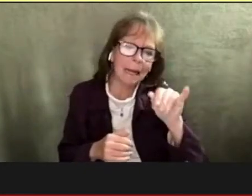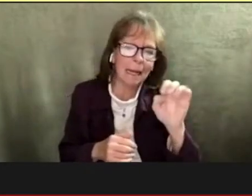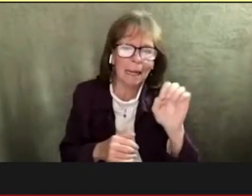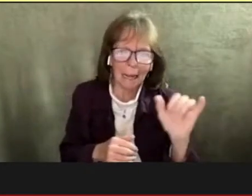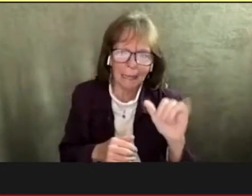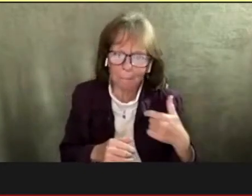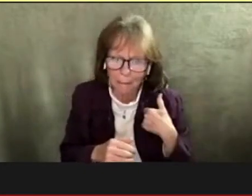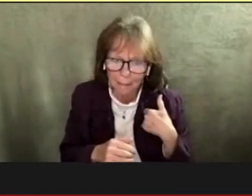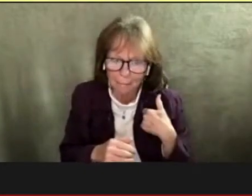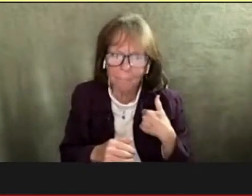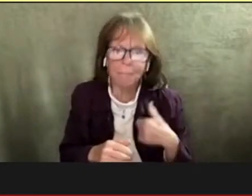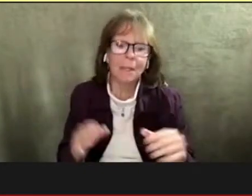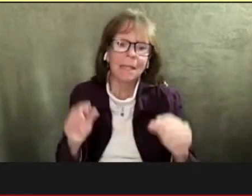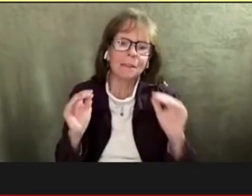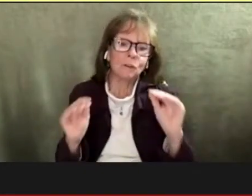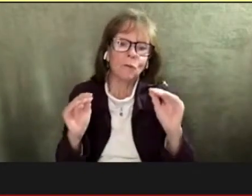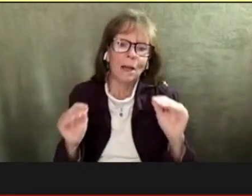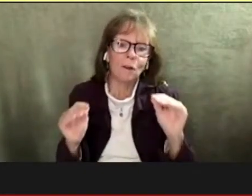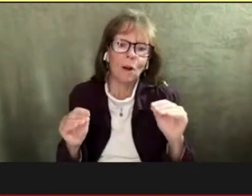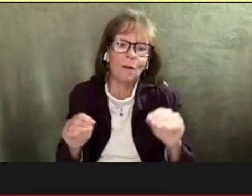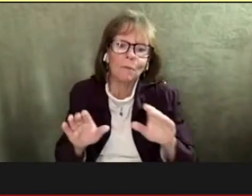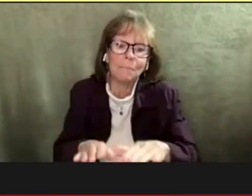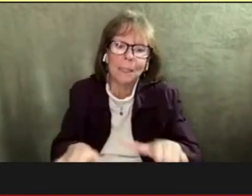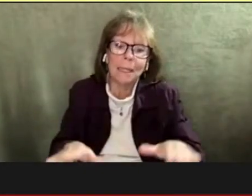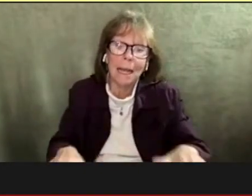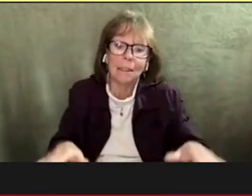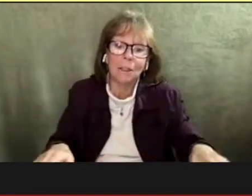He's an instructor of pediatric nephrology.